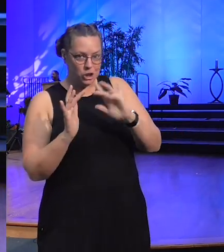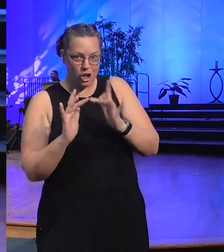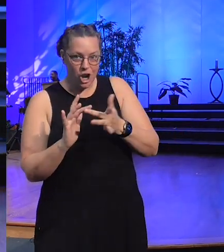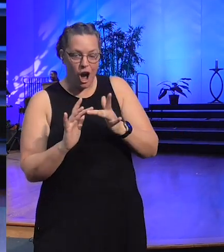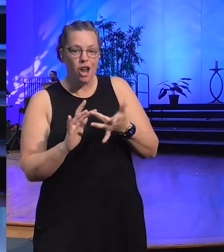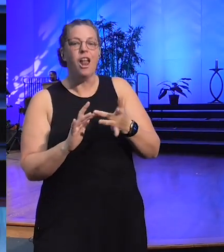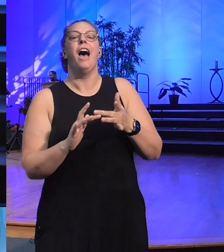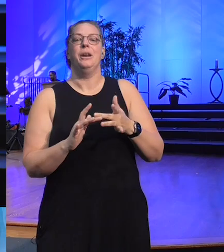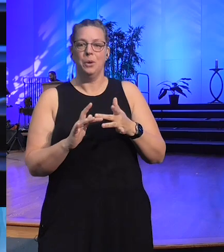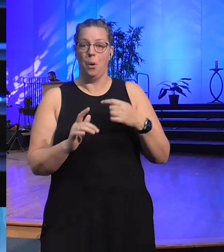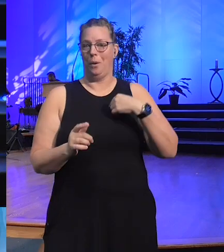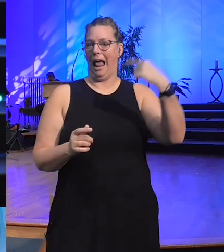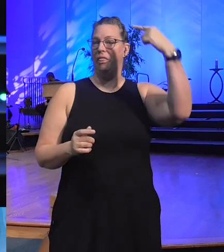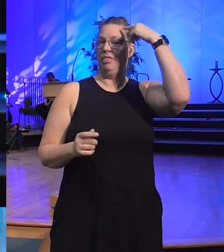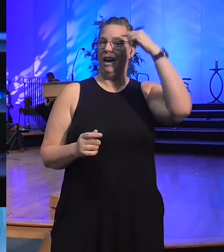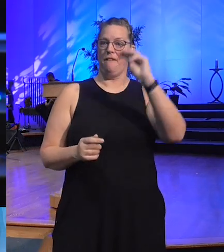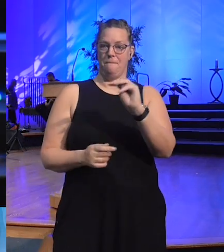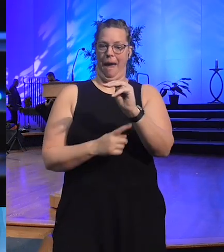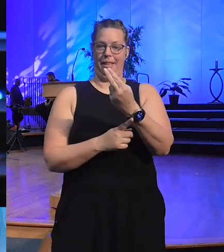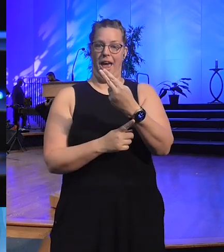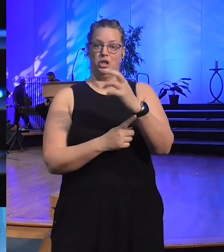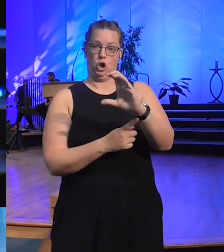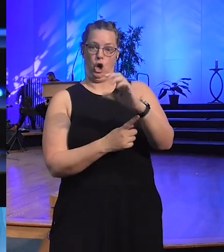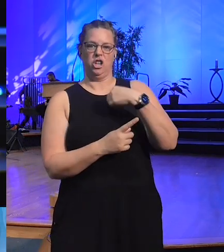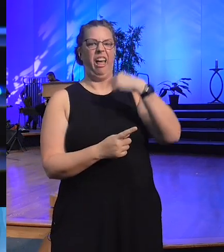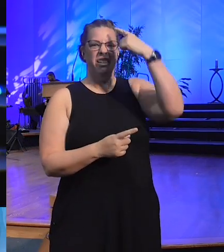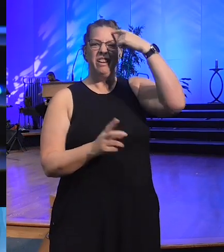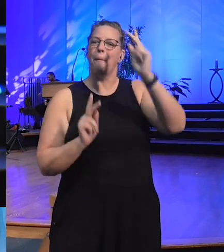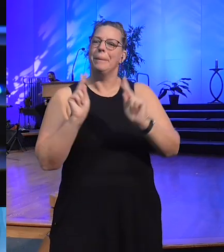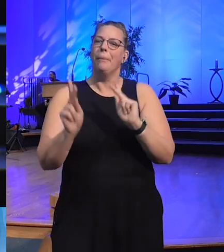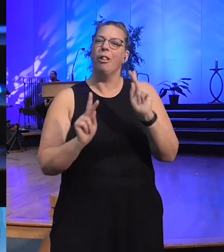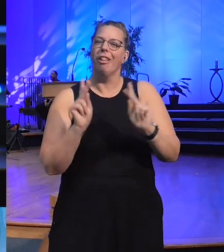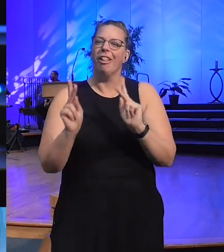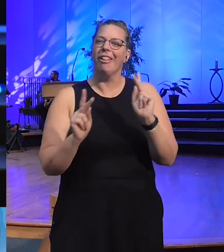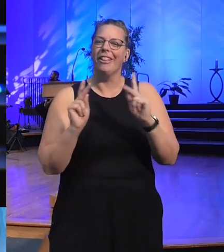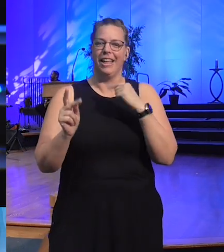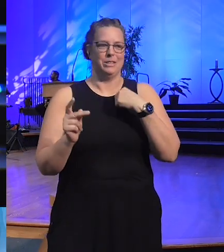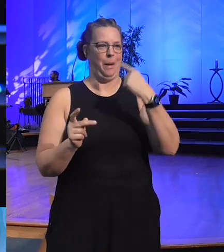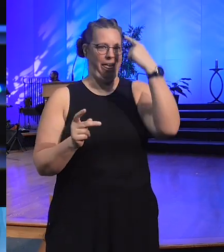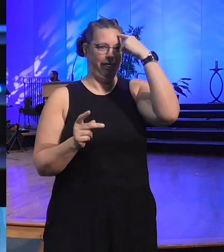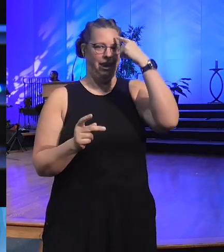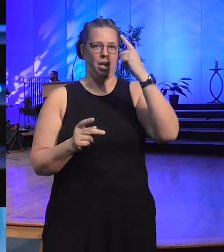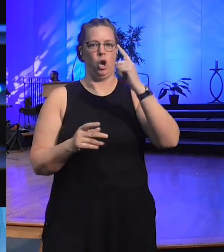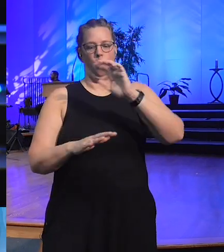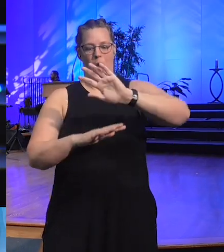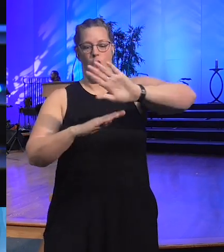when I think of Mile High church I think of its people and I like to think of us as a whole people